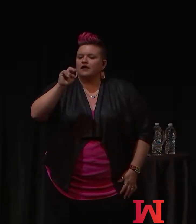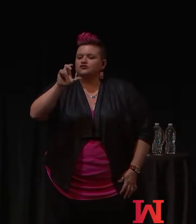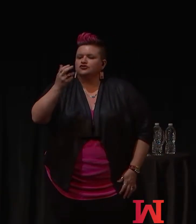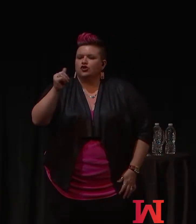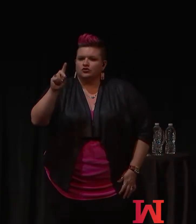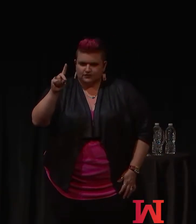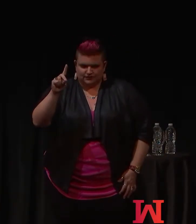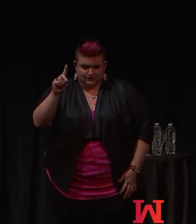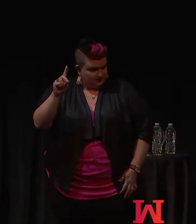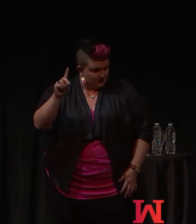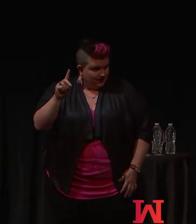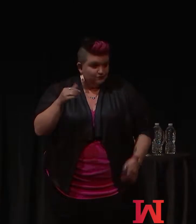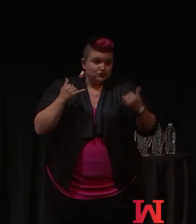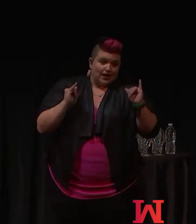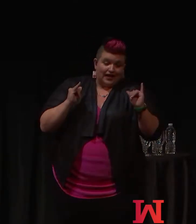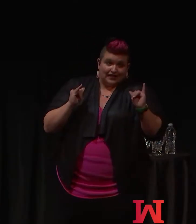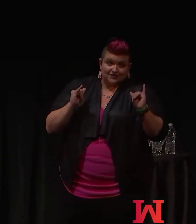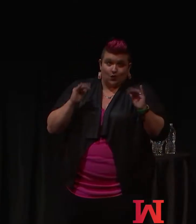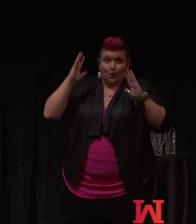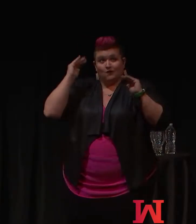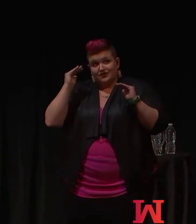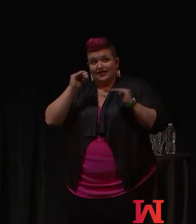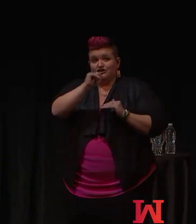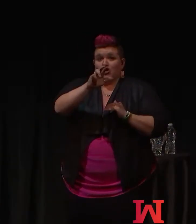I'm trying to make Yara Shahidi president one day, please join me.